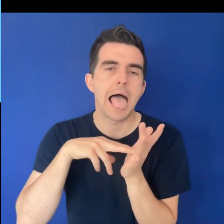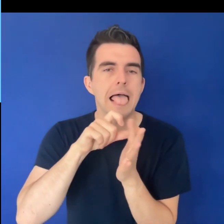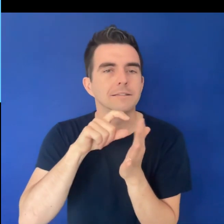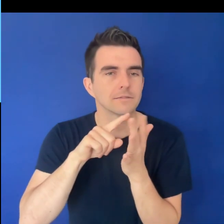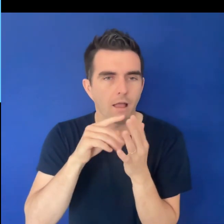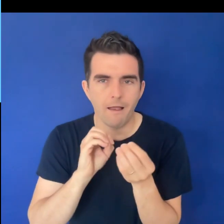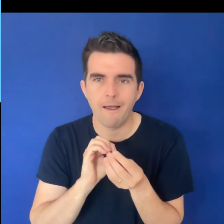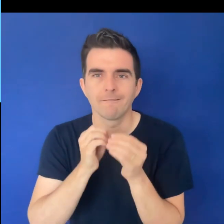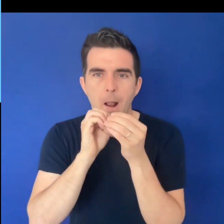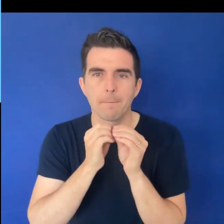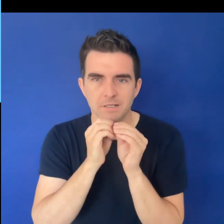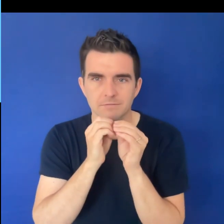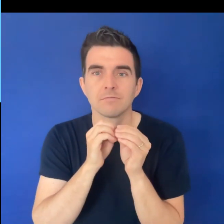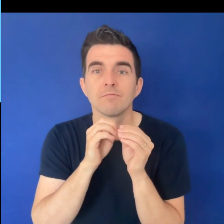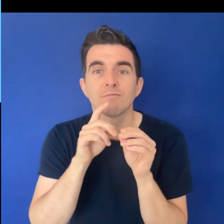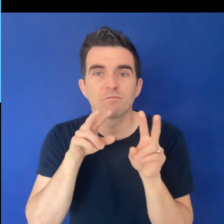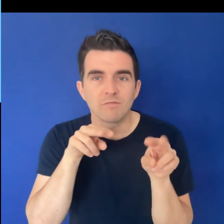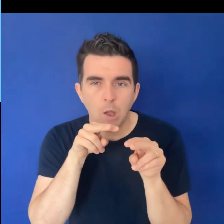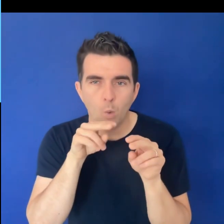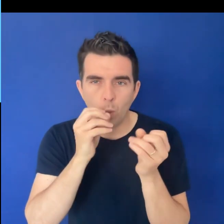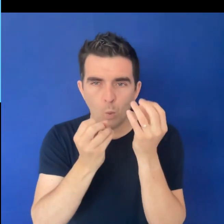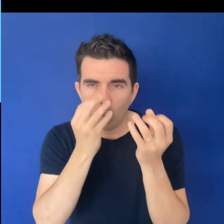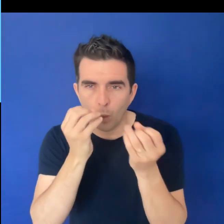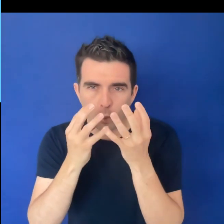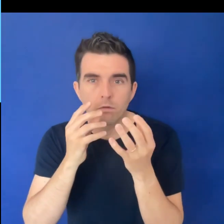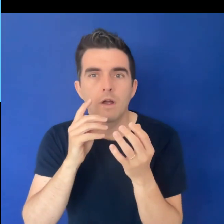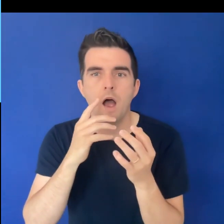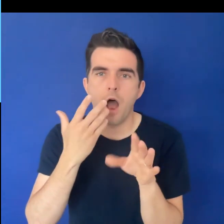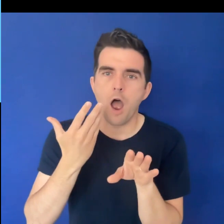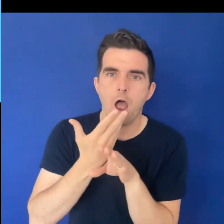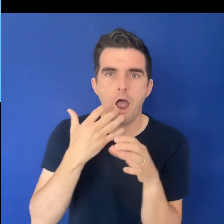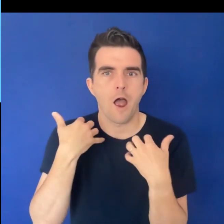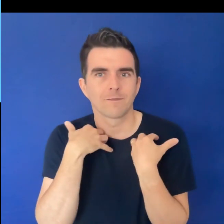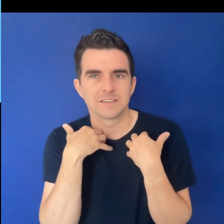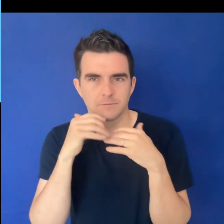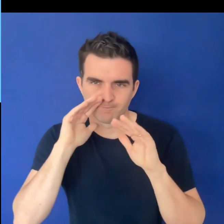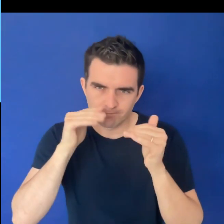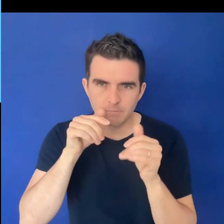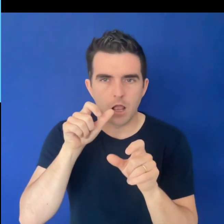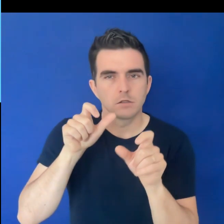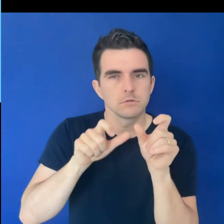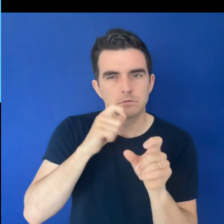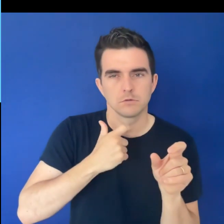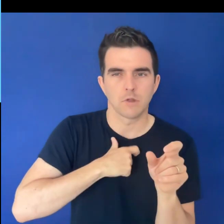adventure game focusing on character development, friendship, and love in the old school internet.